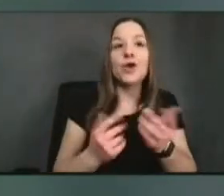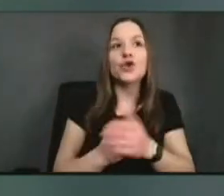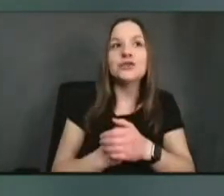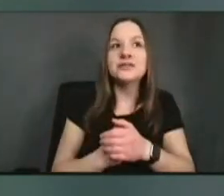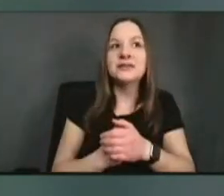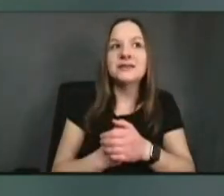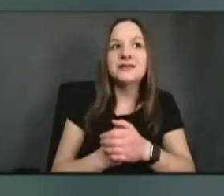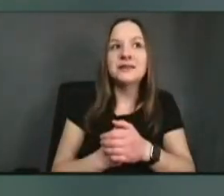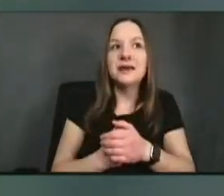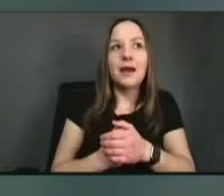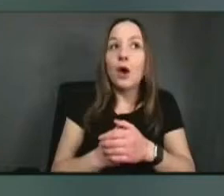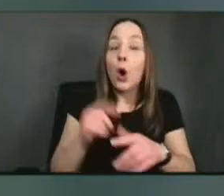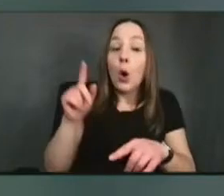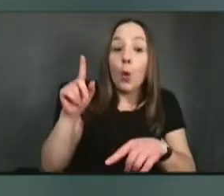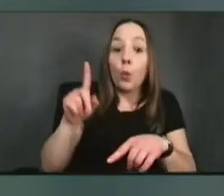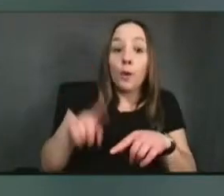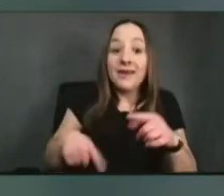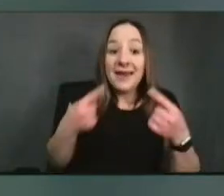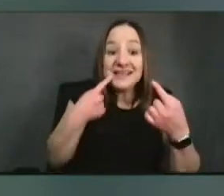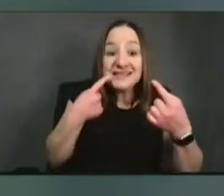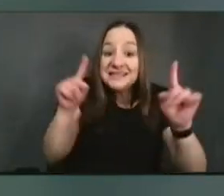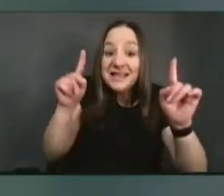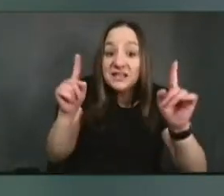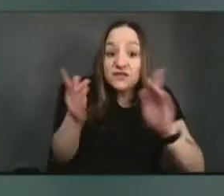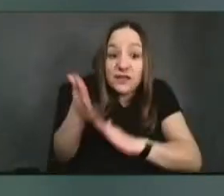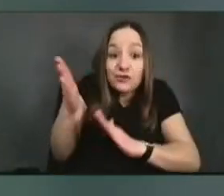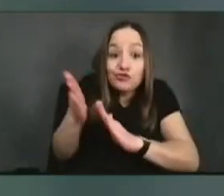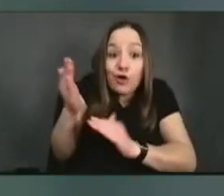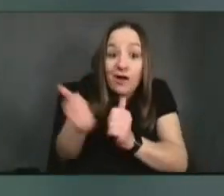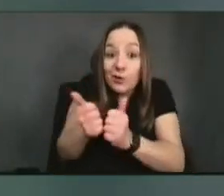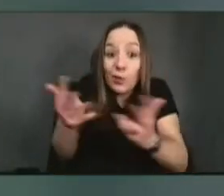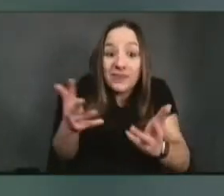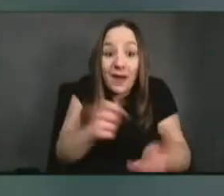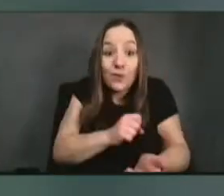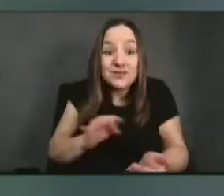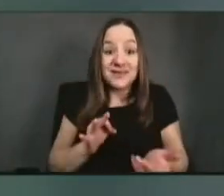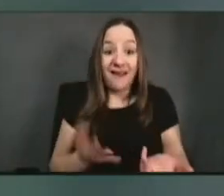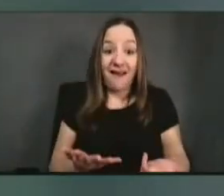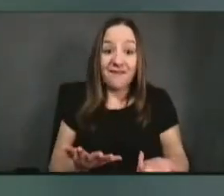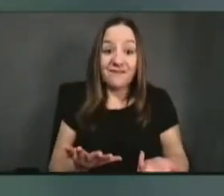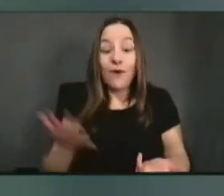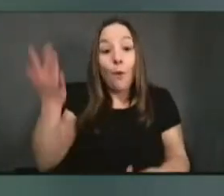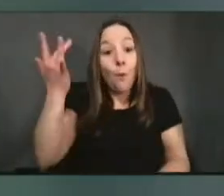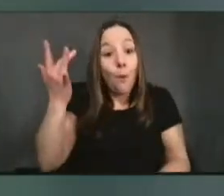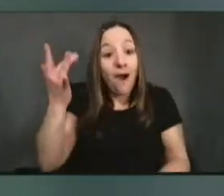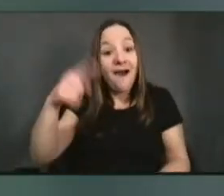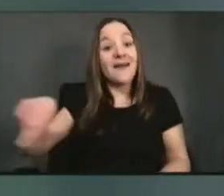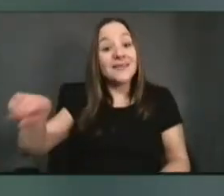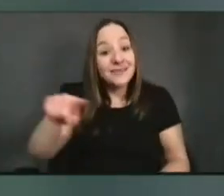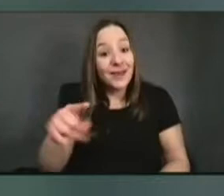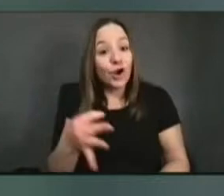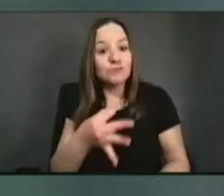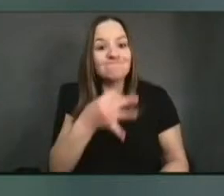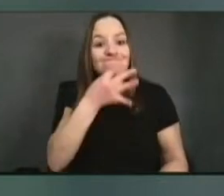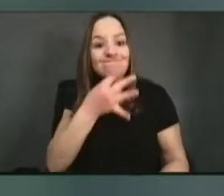out emails. Um and We can't do this work without our staff.